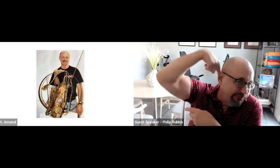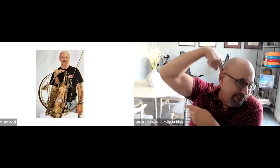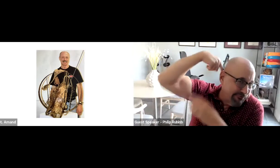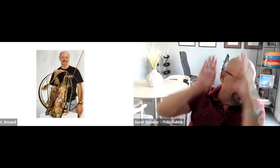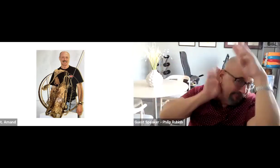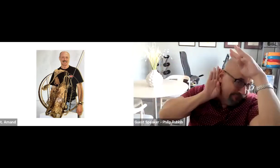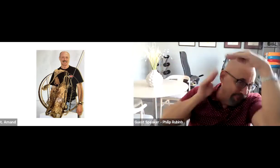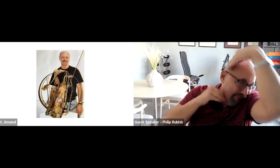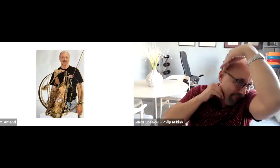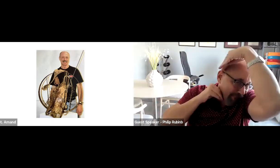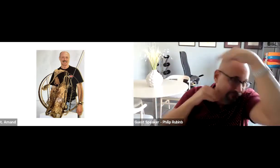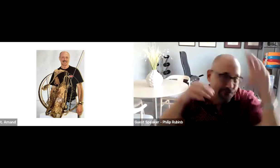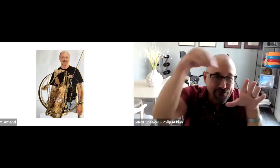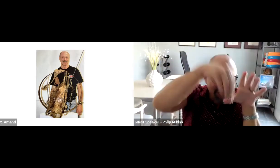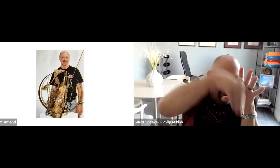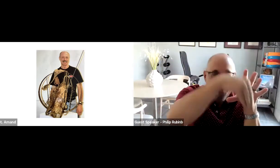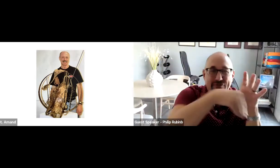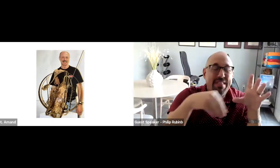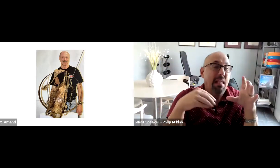into the ear. It was sort of his tongue-in-cheek way